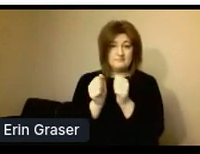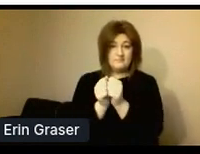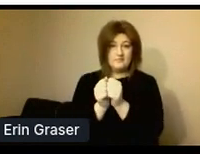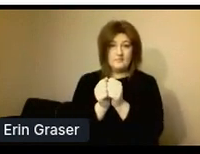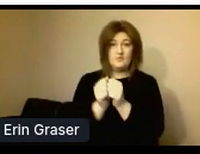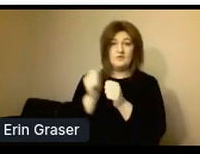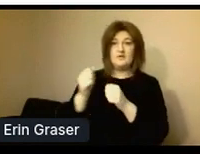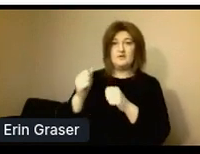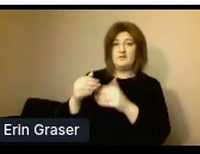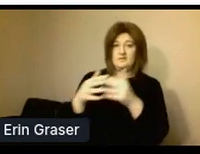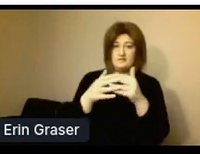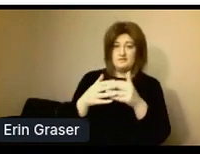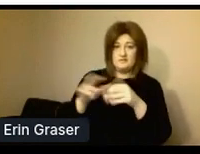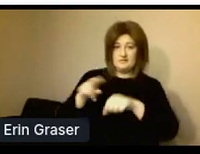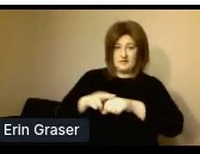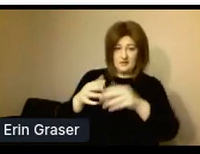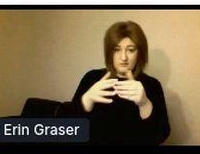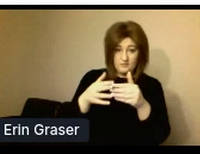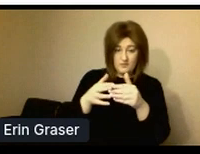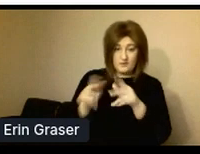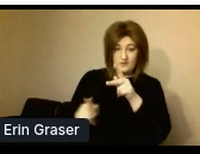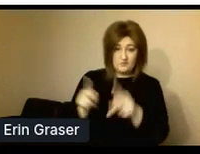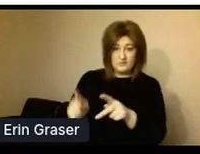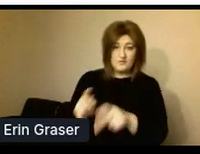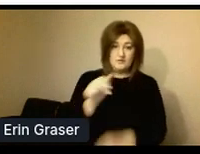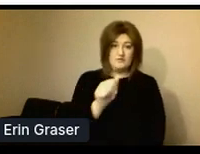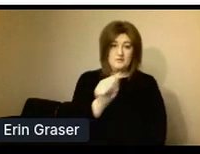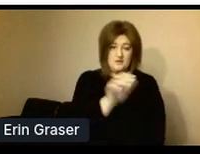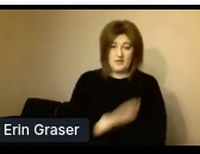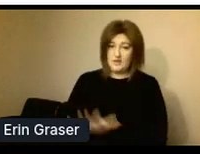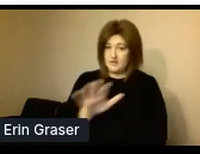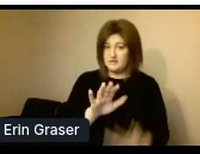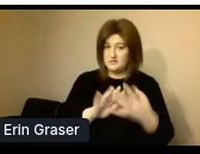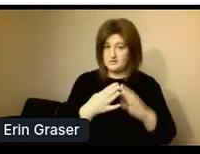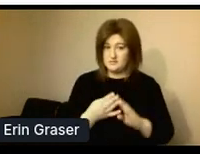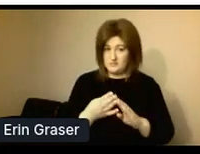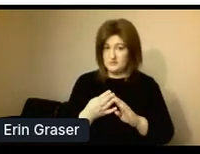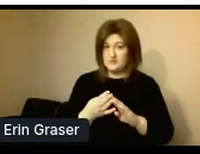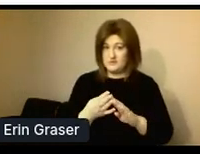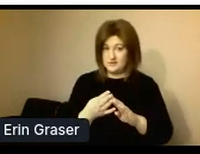community, with our Asian-American community.